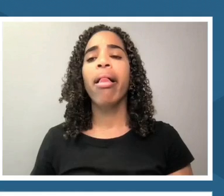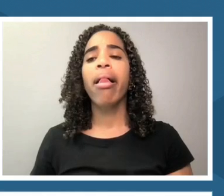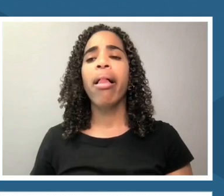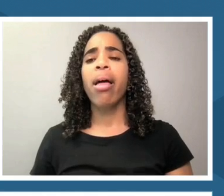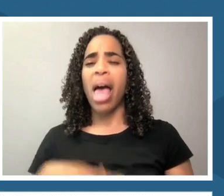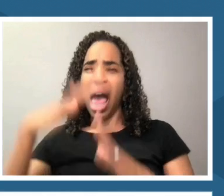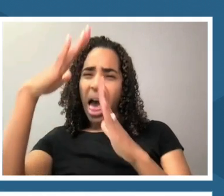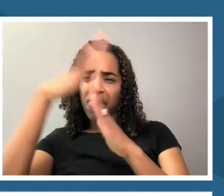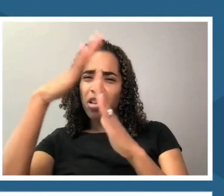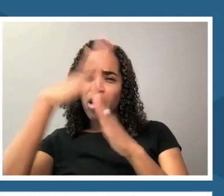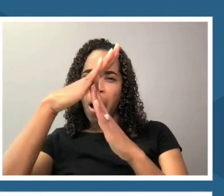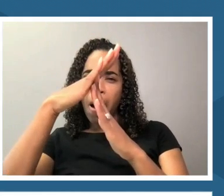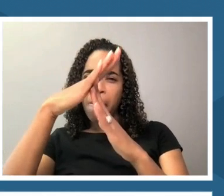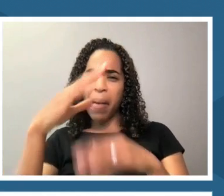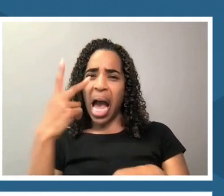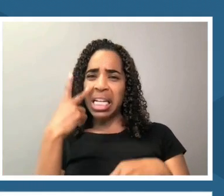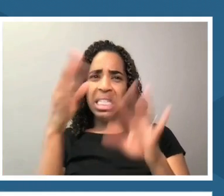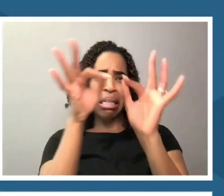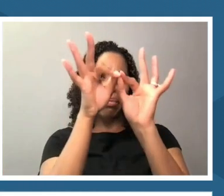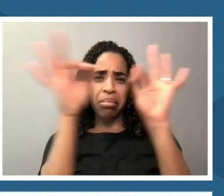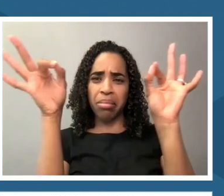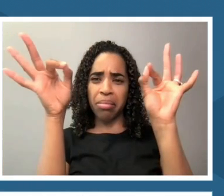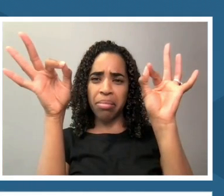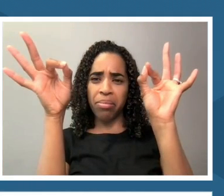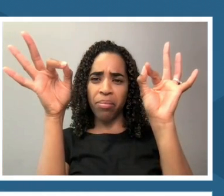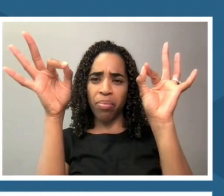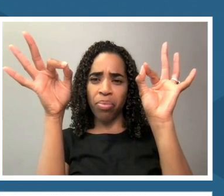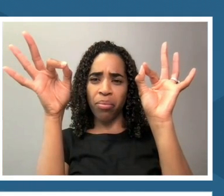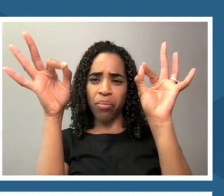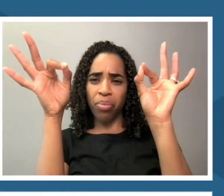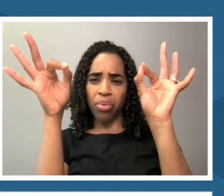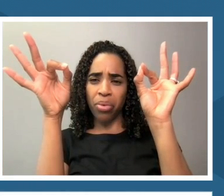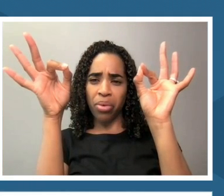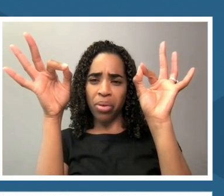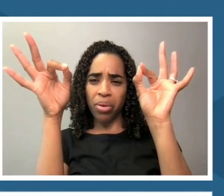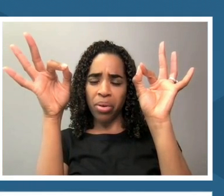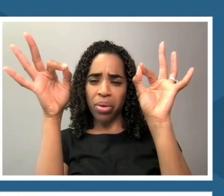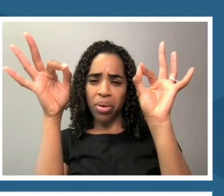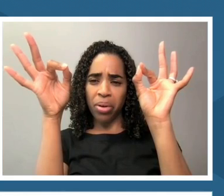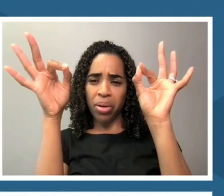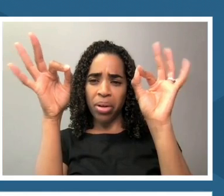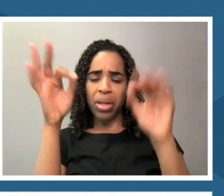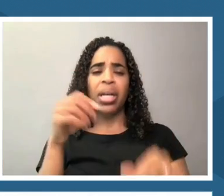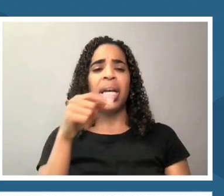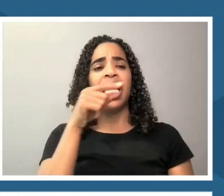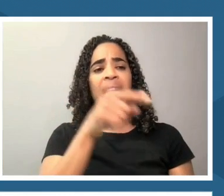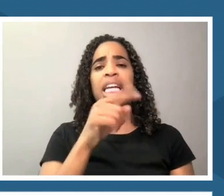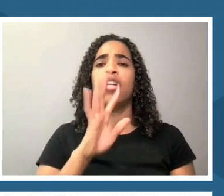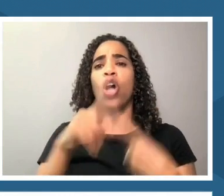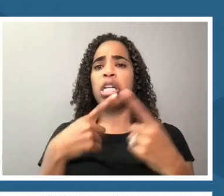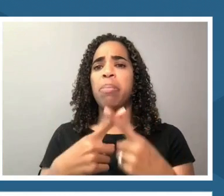right a text and he went for that he's